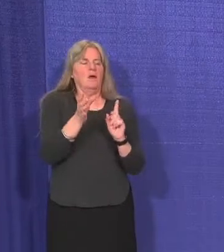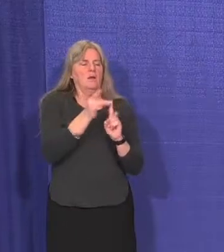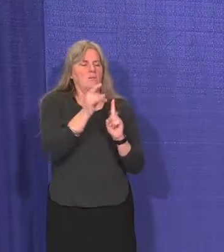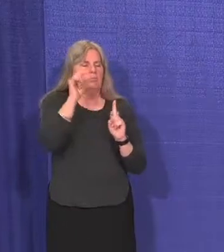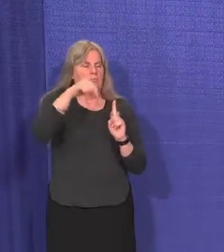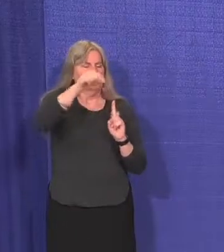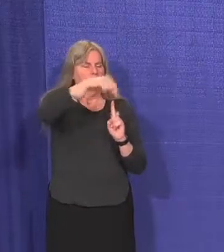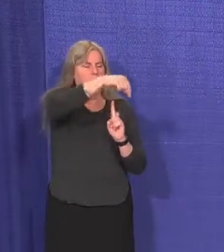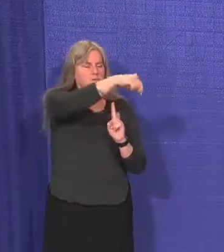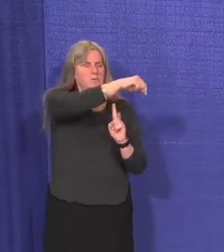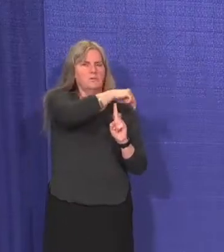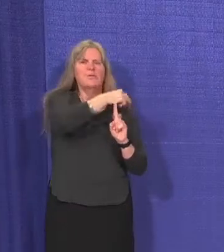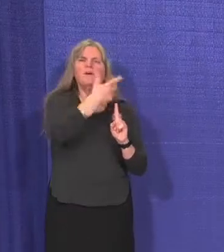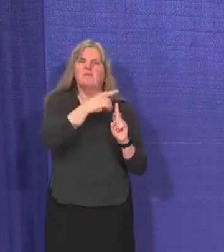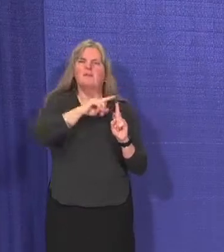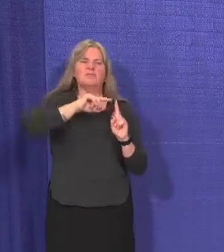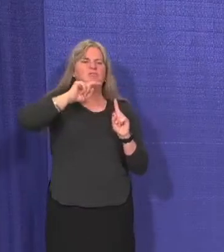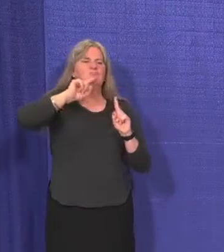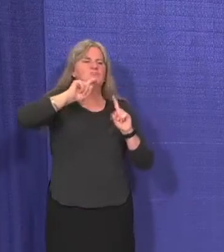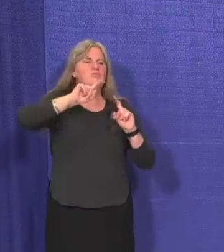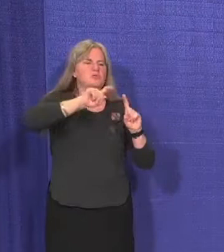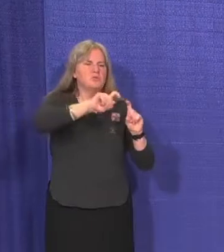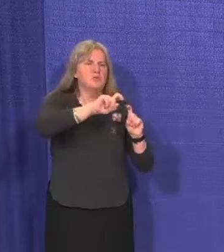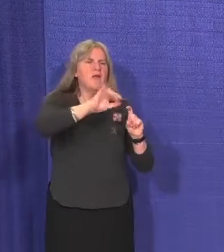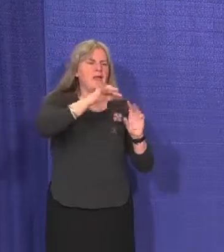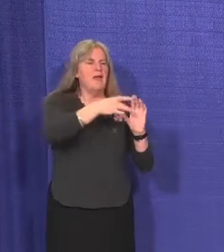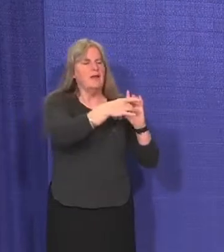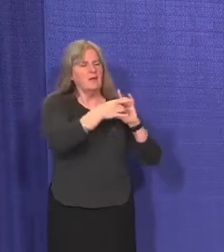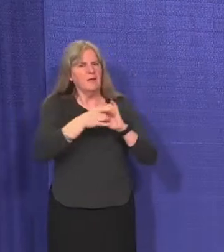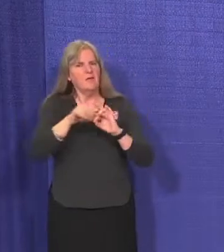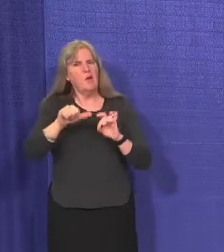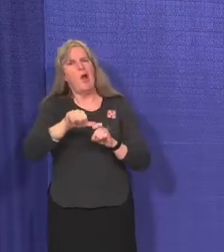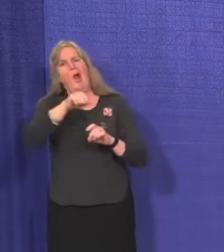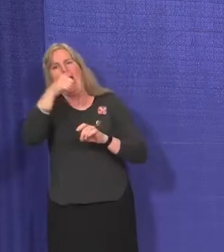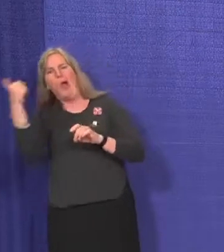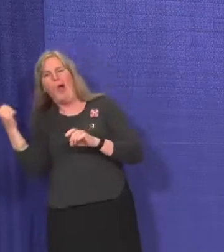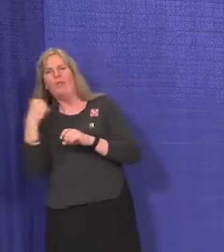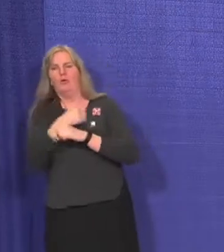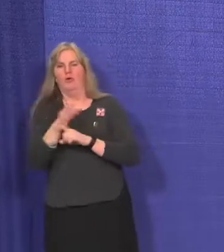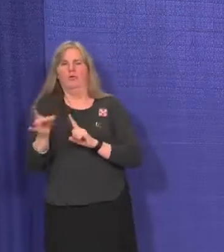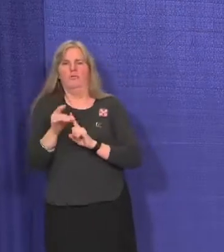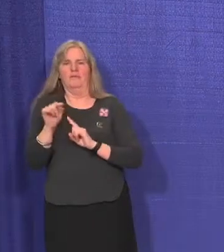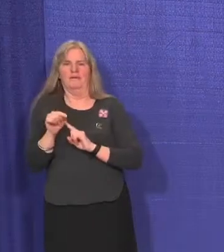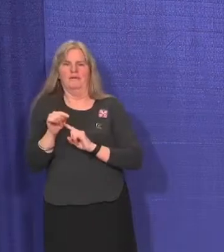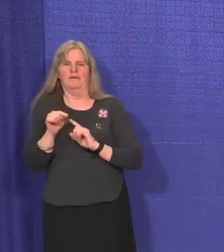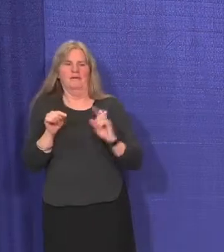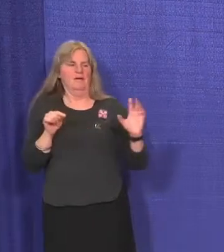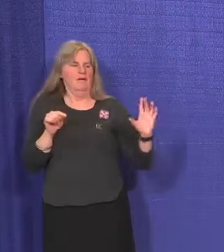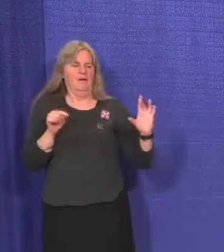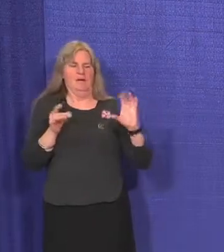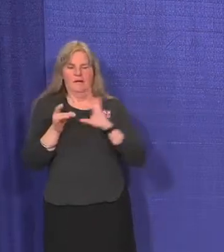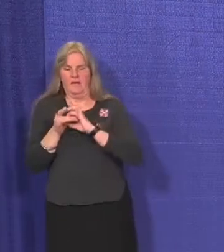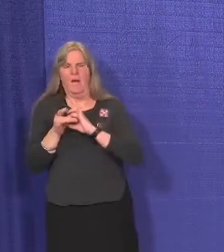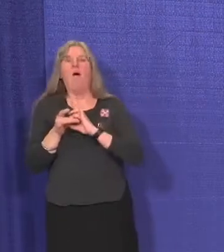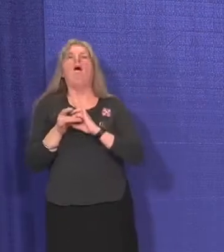indication of possible community spread.